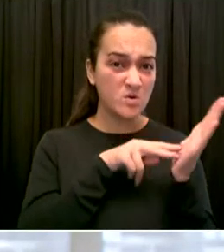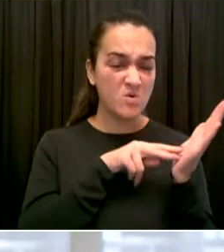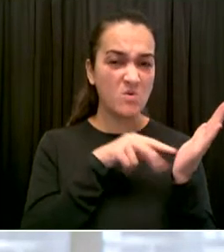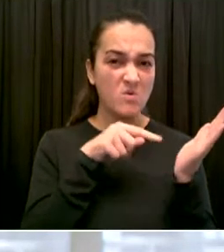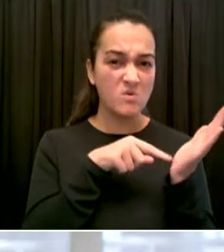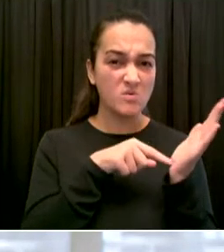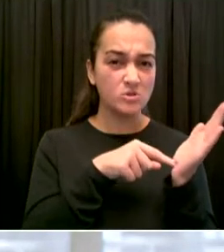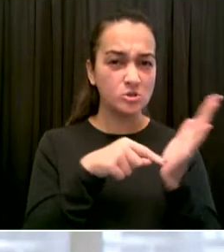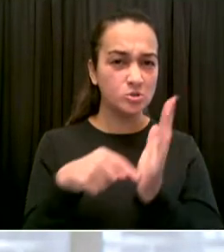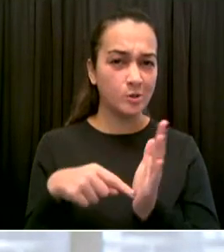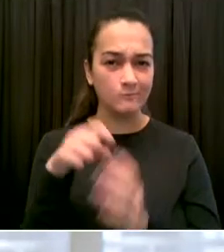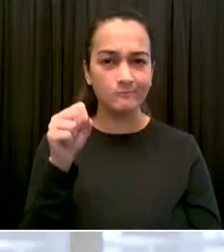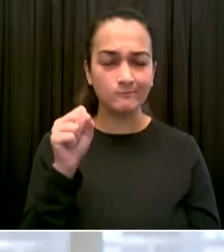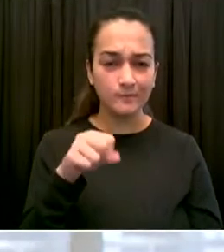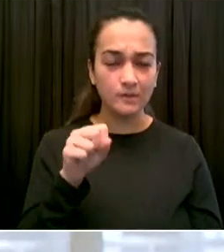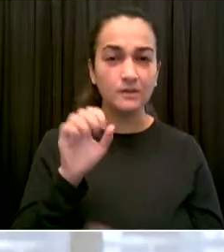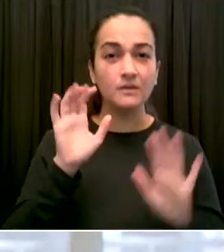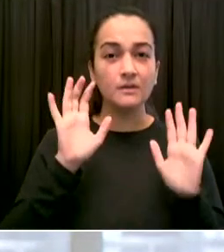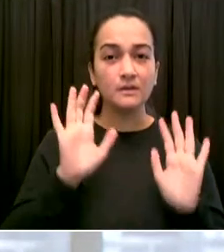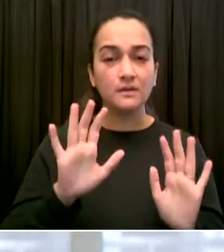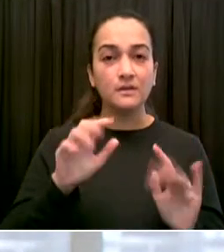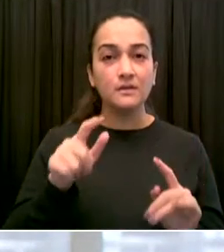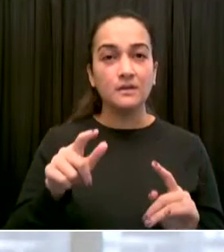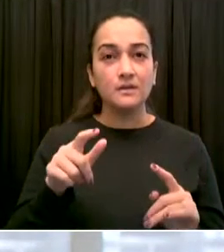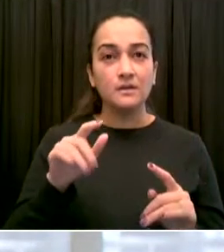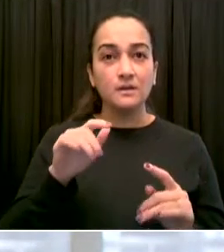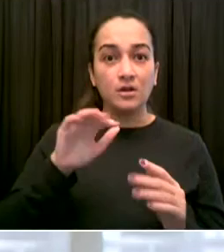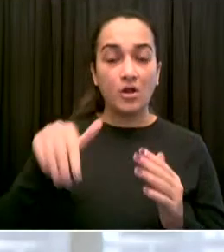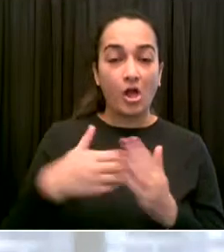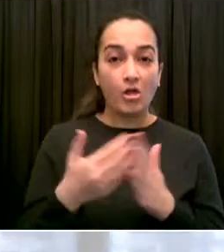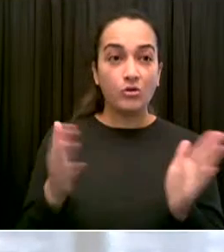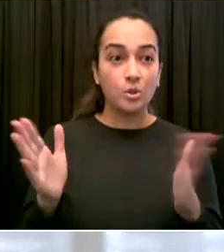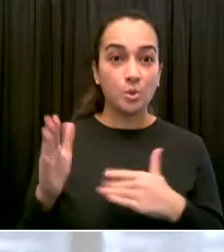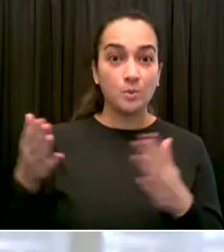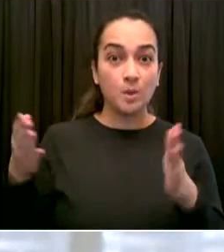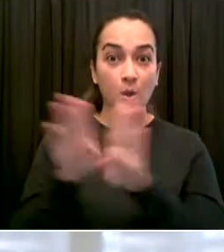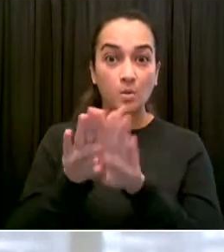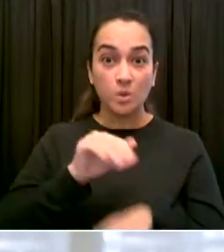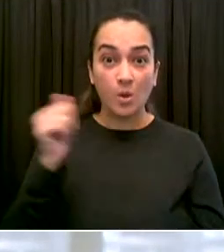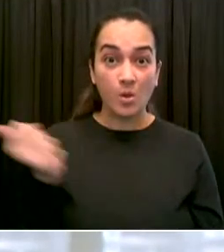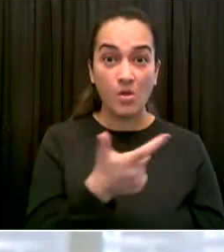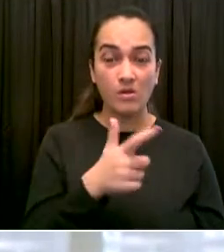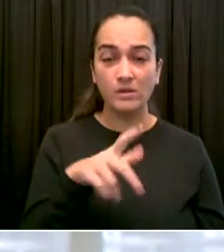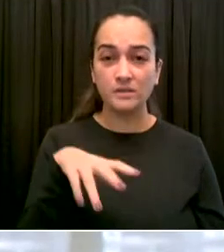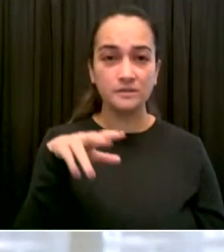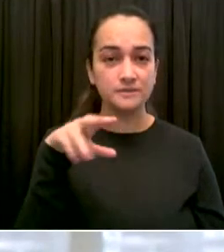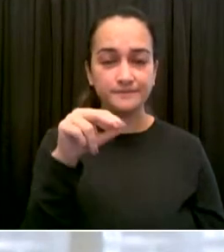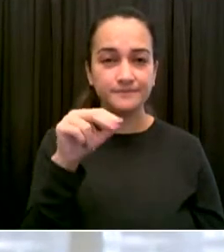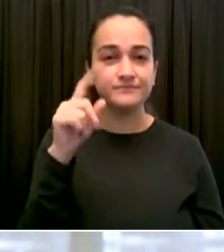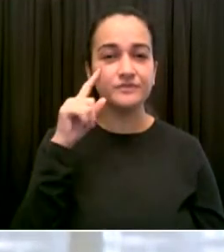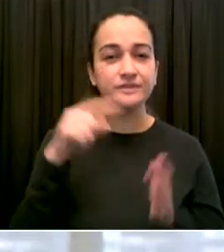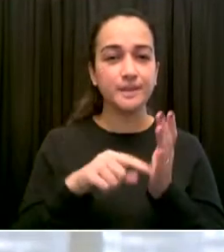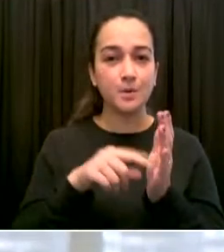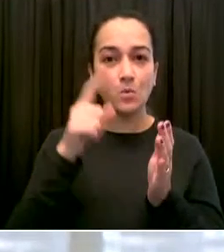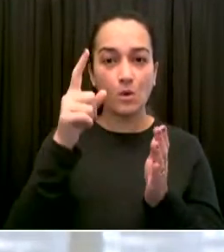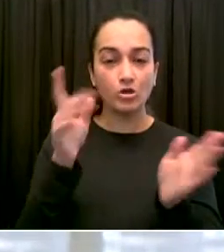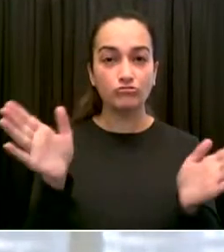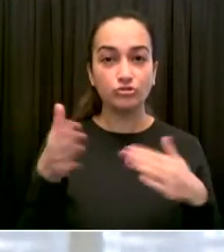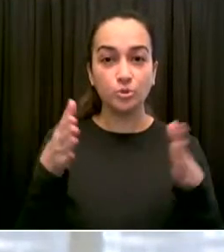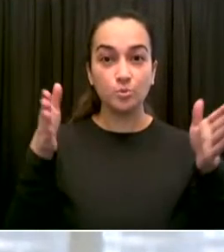CLOSURES. AS YOU KNOW IN MIDDLE SCHOOL